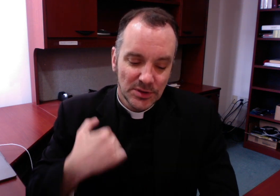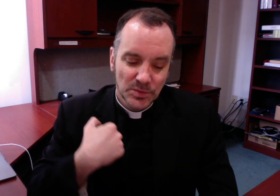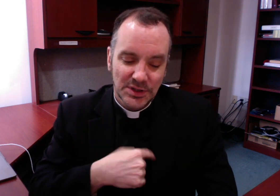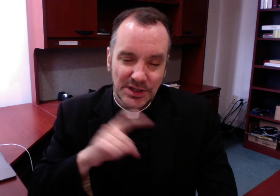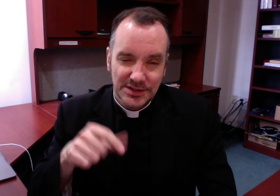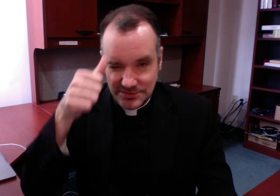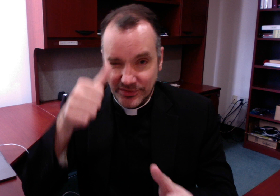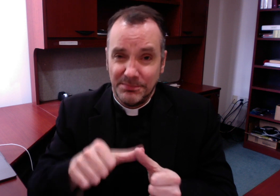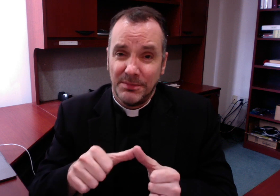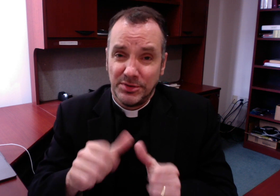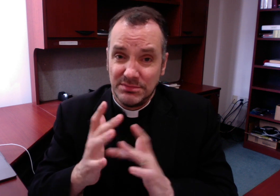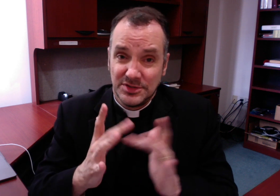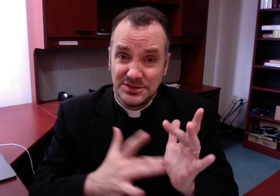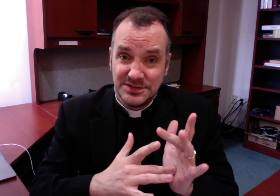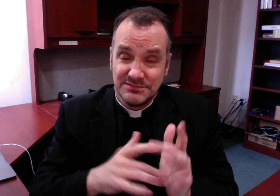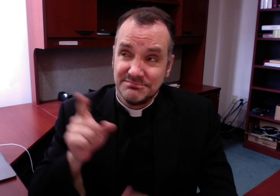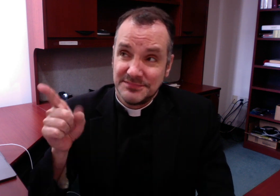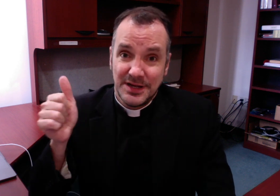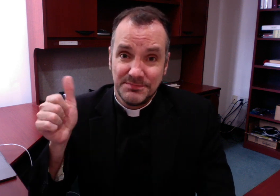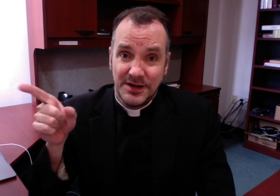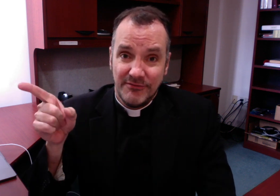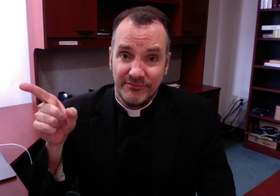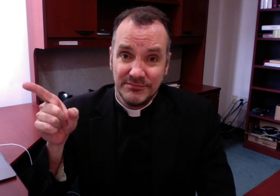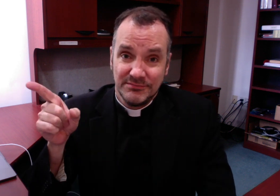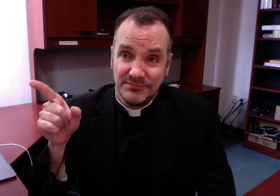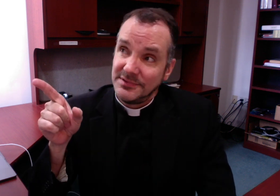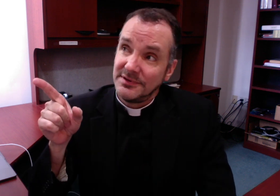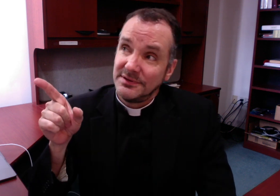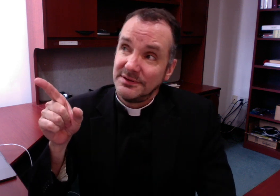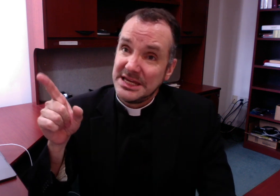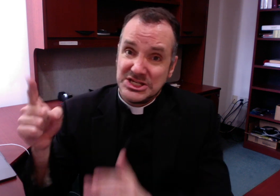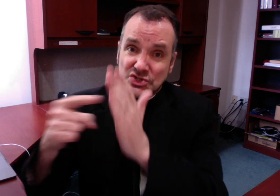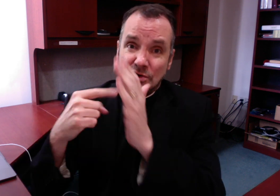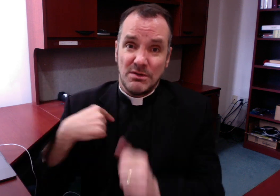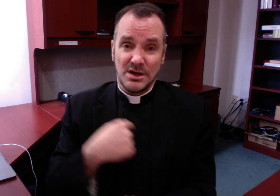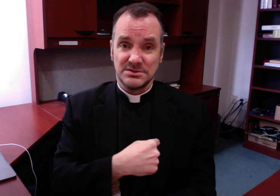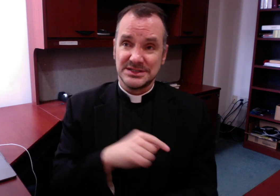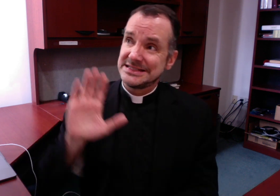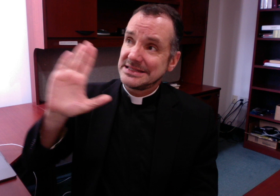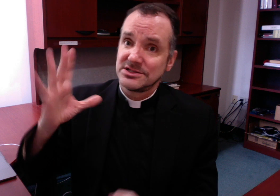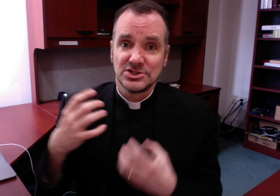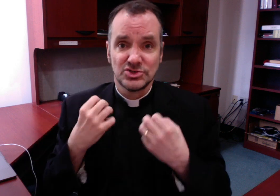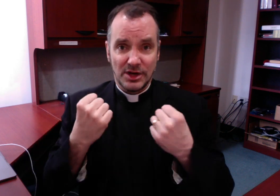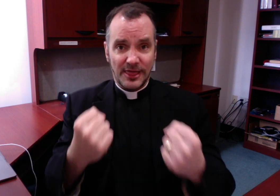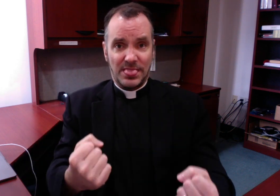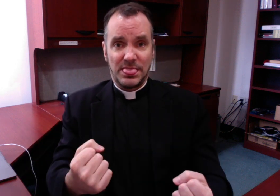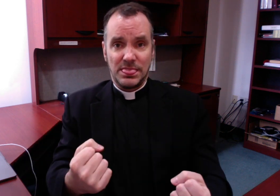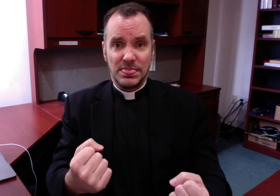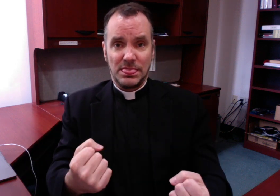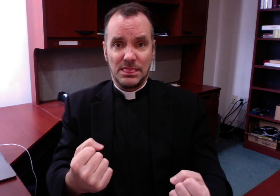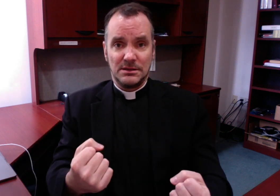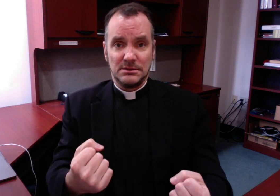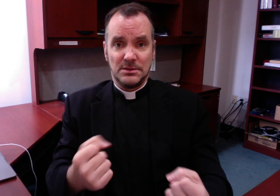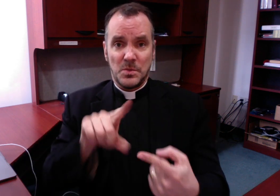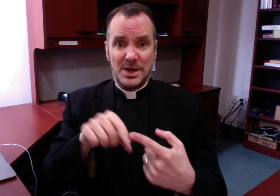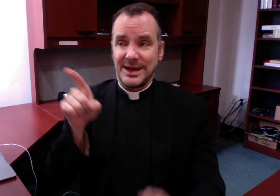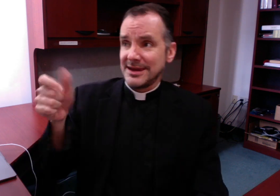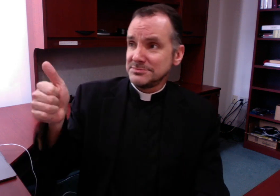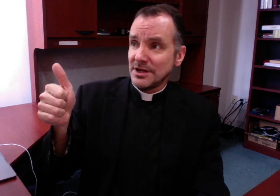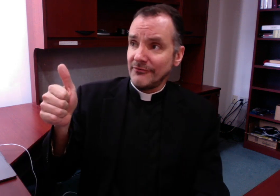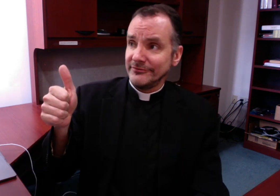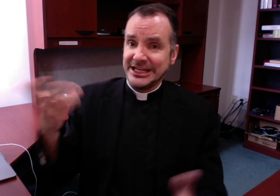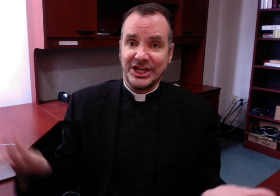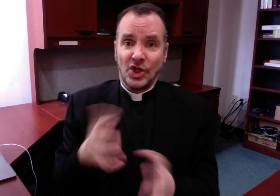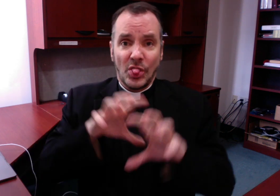We need to remember that Jesus showed us his strength when he came to the world.